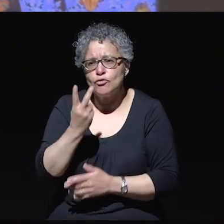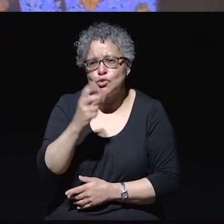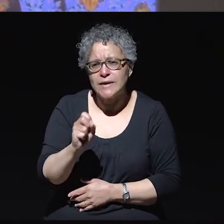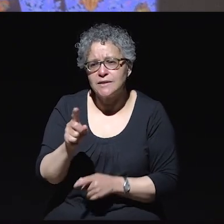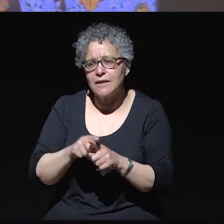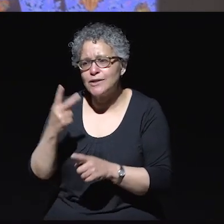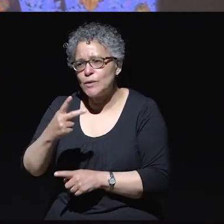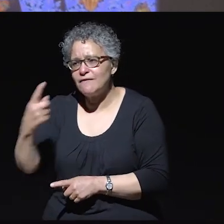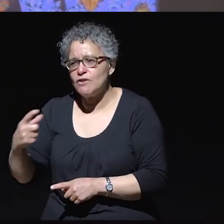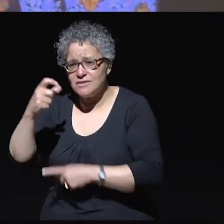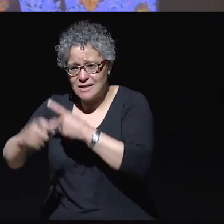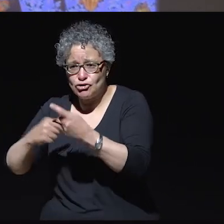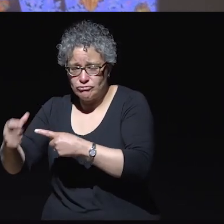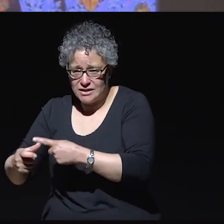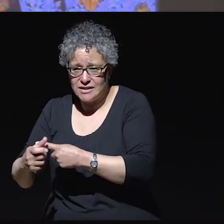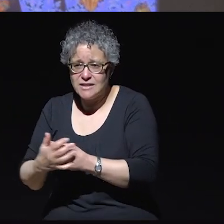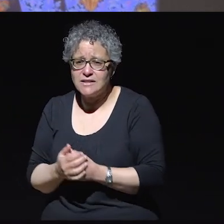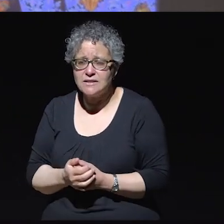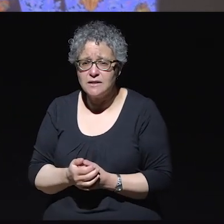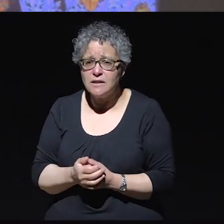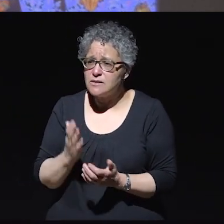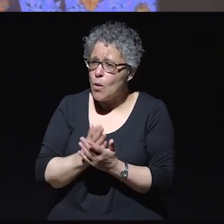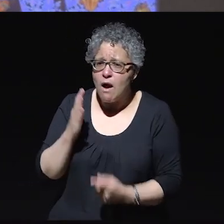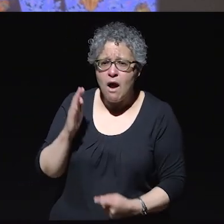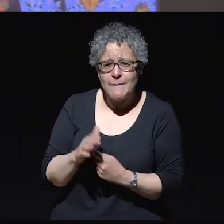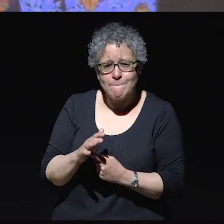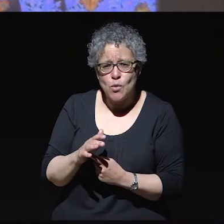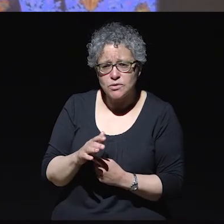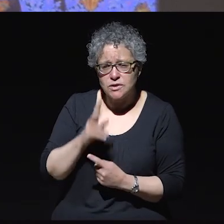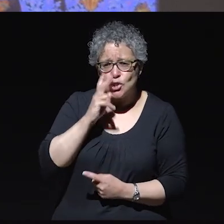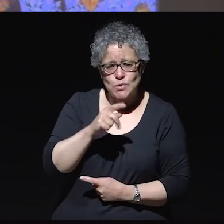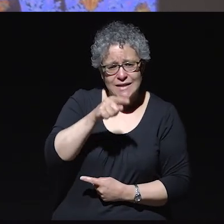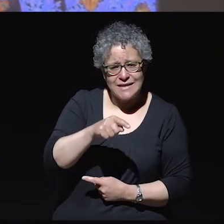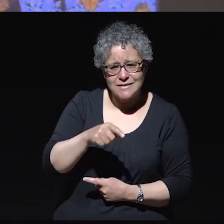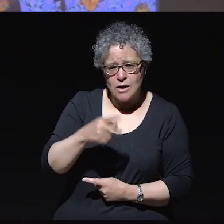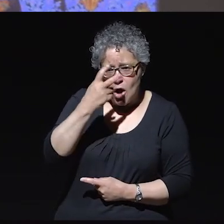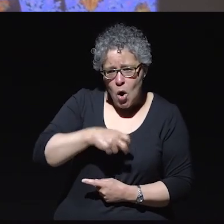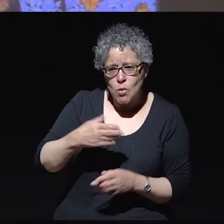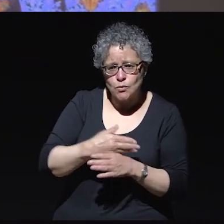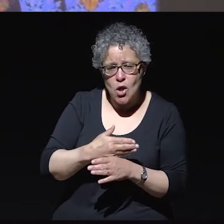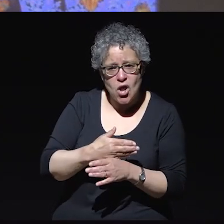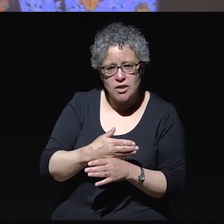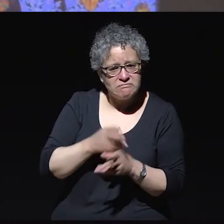which I think is really important for the lifeblood of a work of art, that it doesn't die, literally, but becomes still a life force